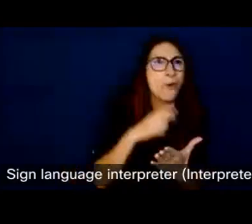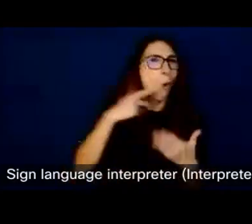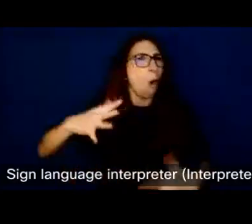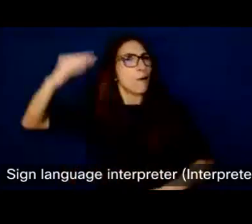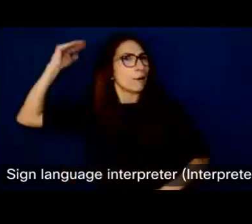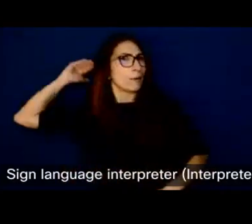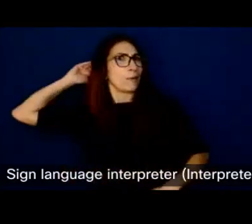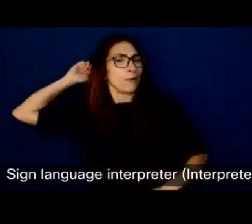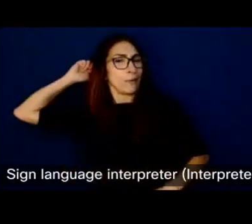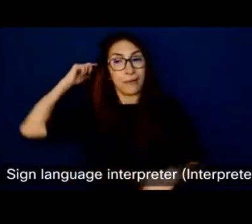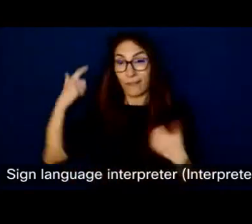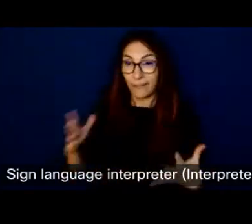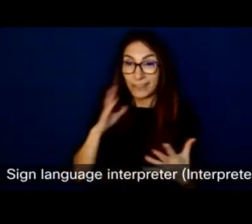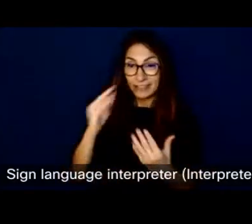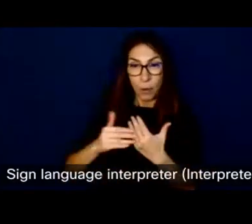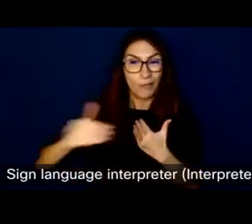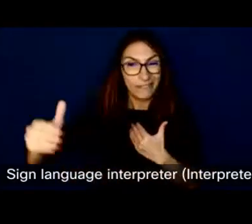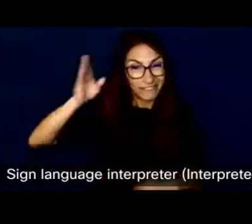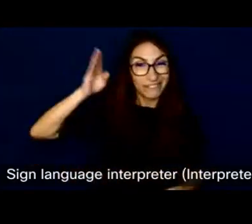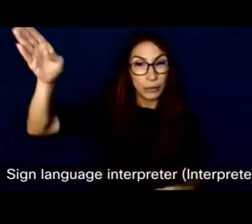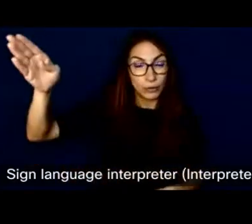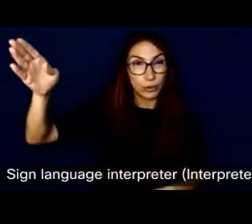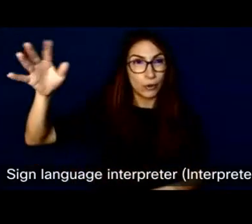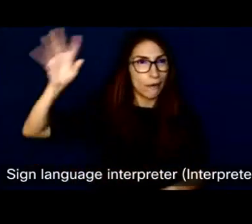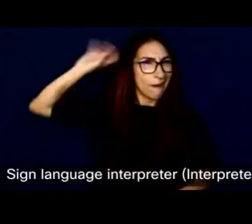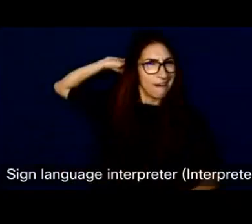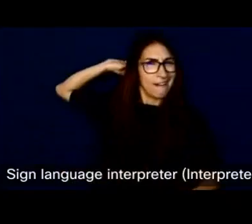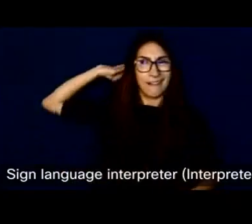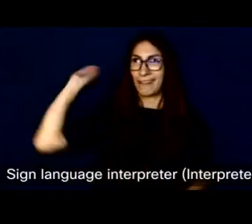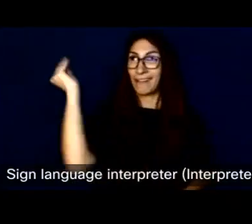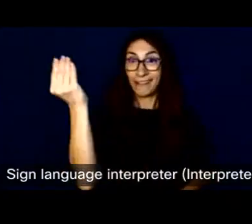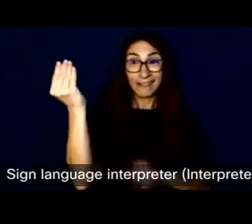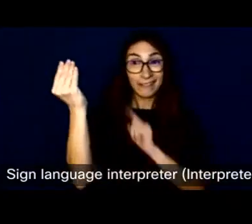encourage you to take those with intentionality to improve and